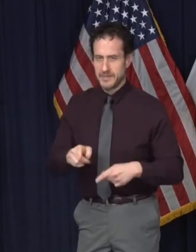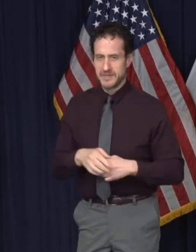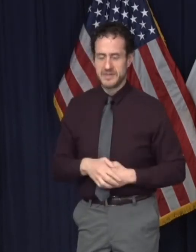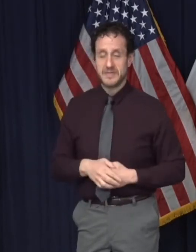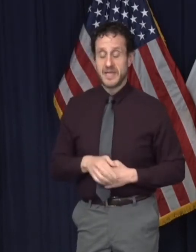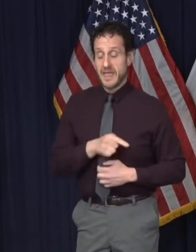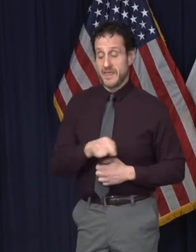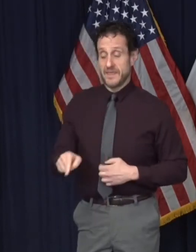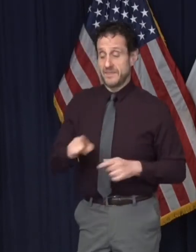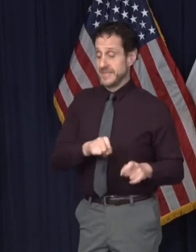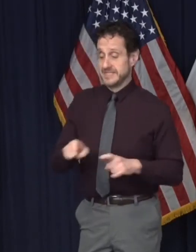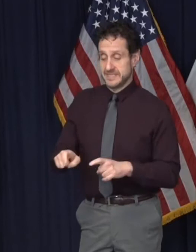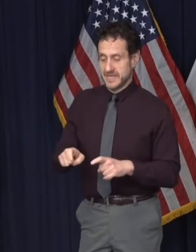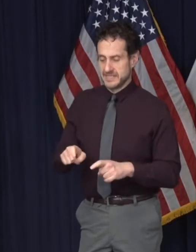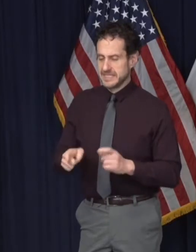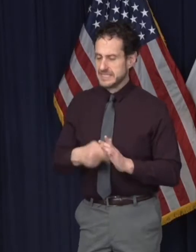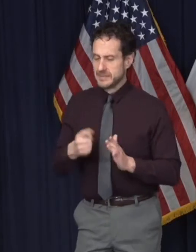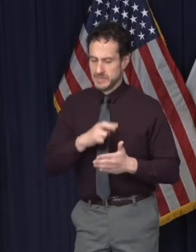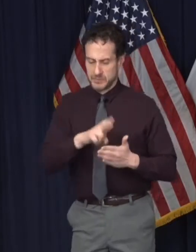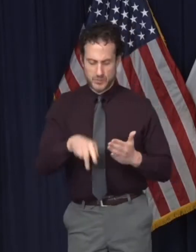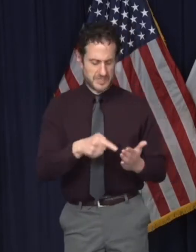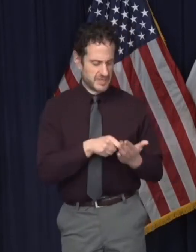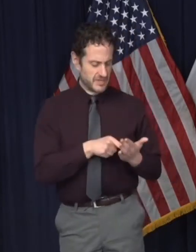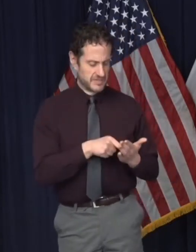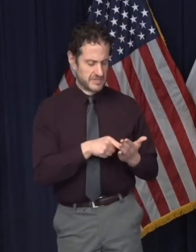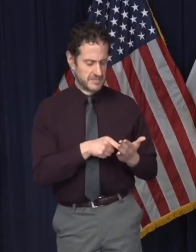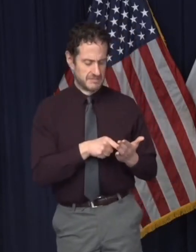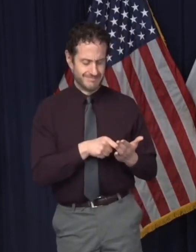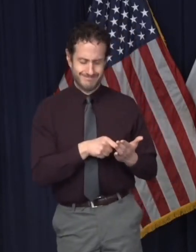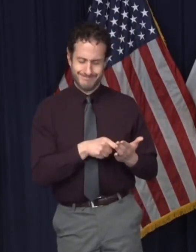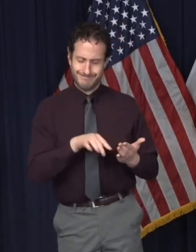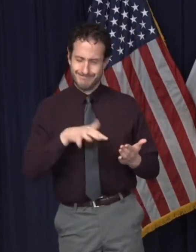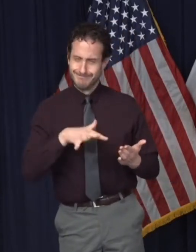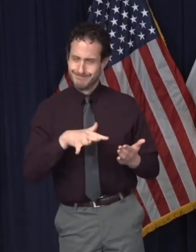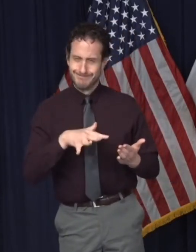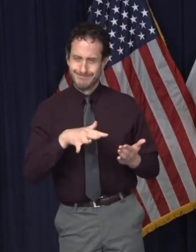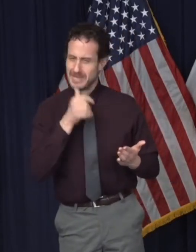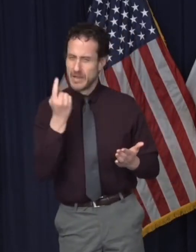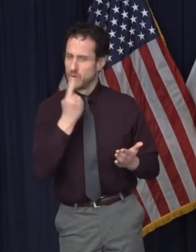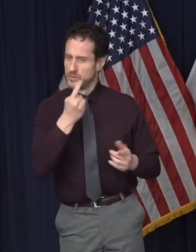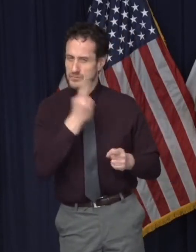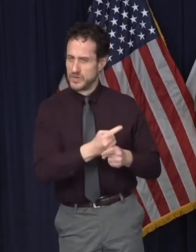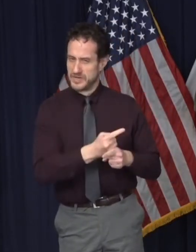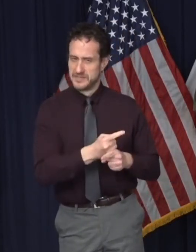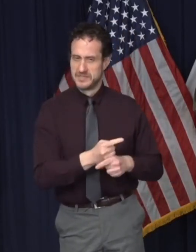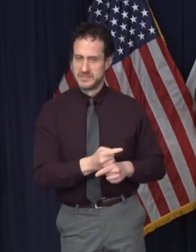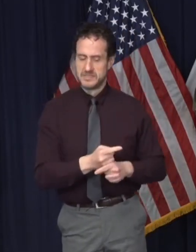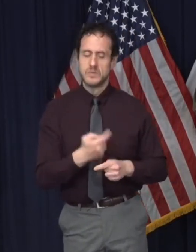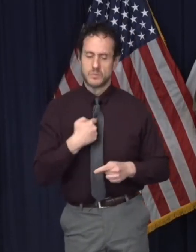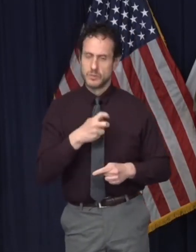WANT TO SEE FROM THESE MACHINES. MORE IMPORTANTLY, THESE TESTS ARE NOT PRODUCING VALID RESULTS IN WAY THAT MEETING OUR EXACTING